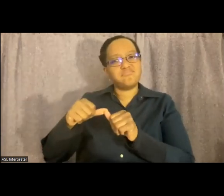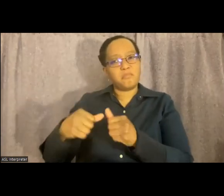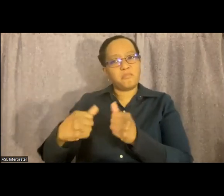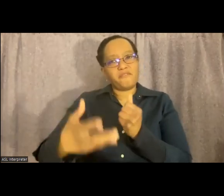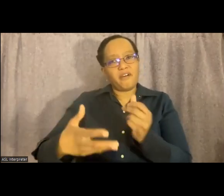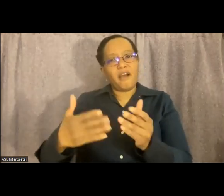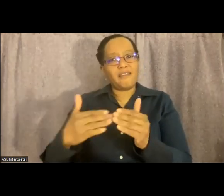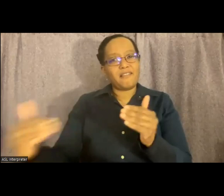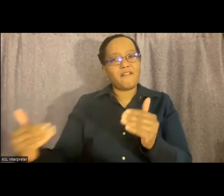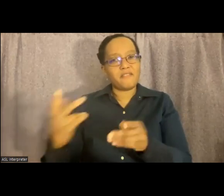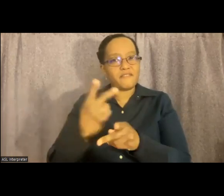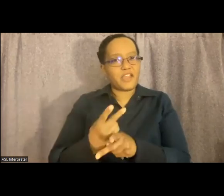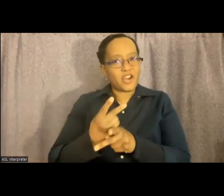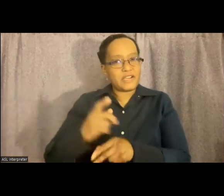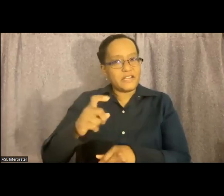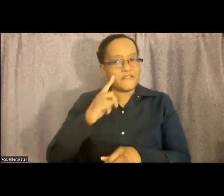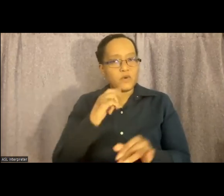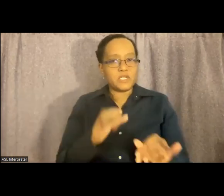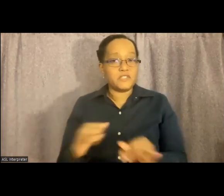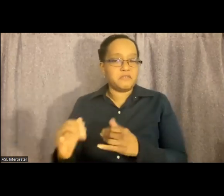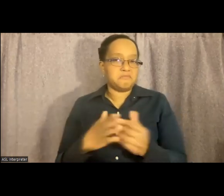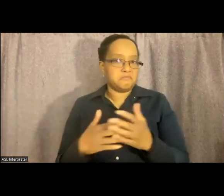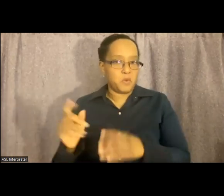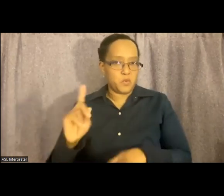needed for individuals regardless of where they live.